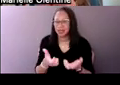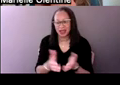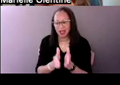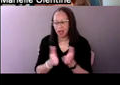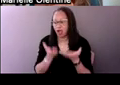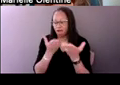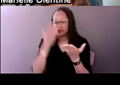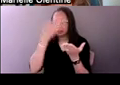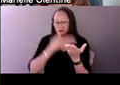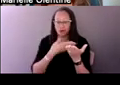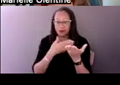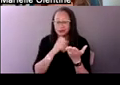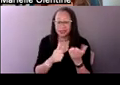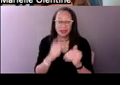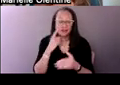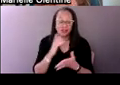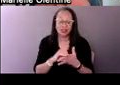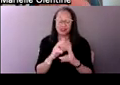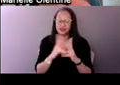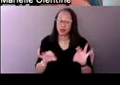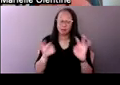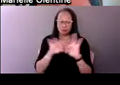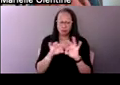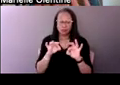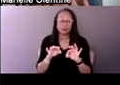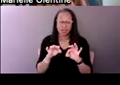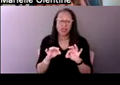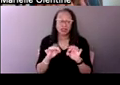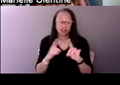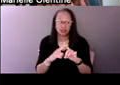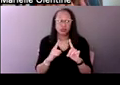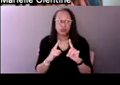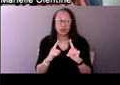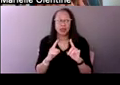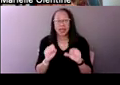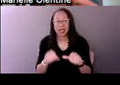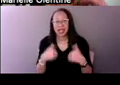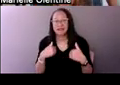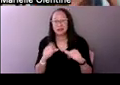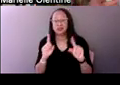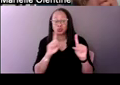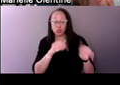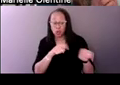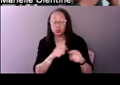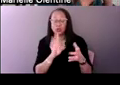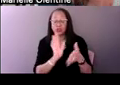part last year and those templates, because I think we initially were worried that asking for a waiver,